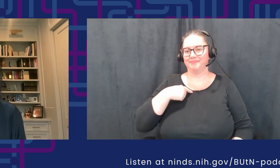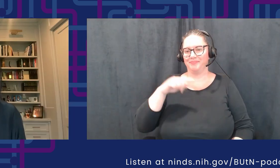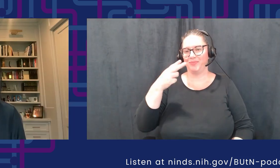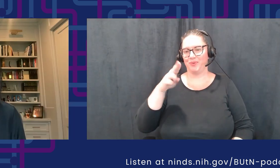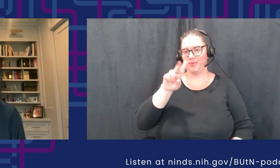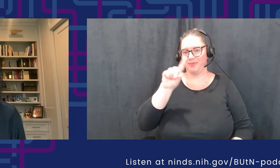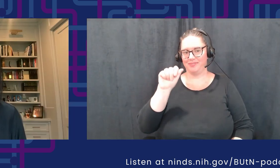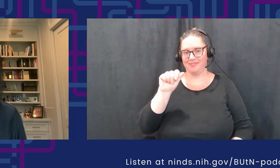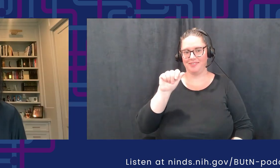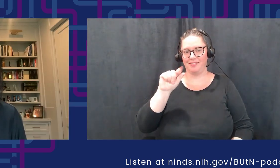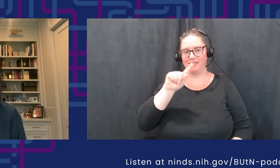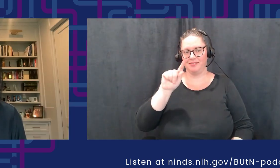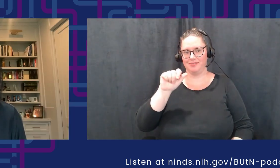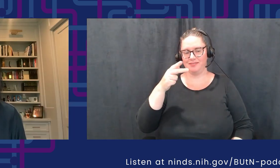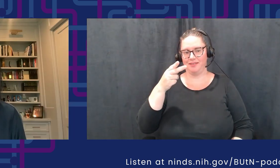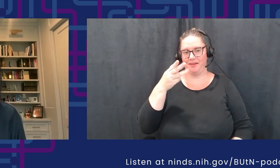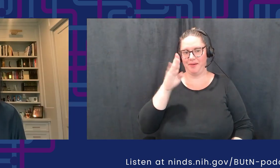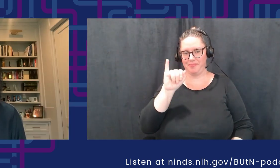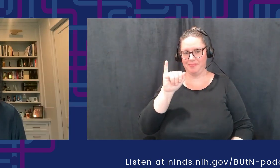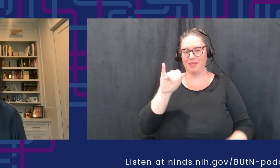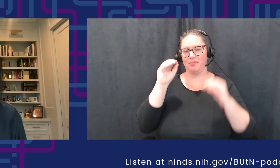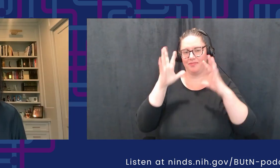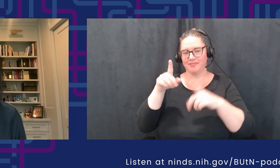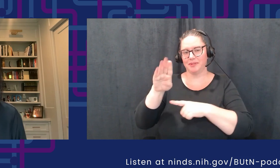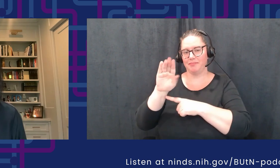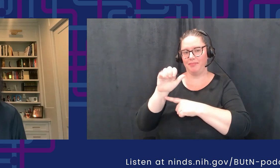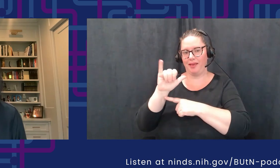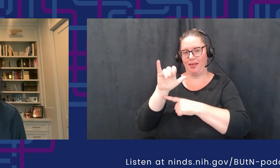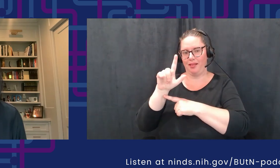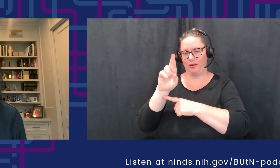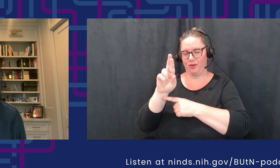Huda Zoghbi: I'm Huda Zoghbi, Professor at Baylor College of Medicine, and